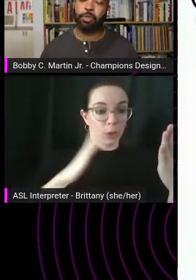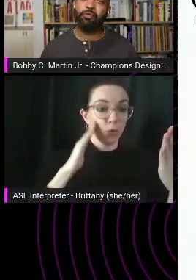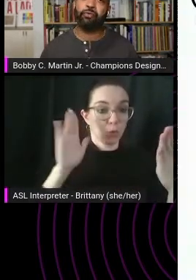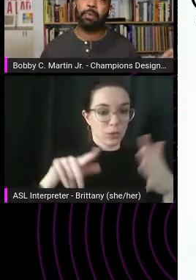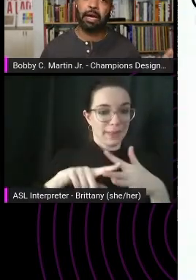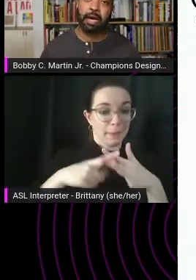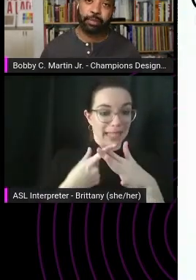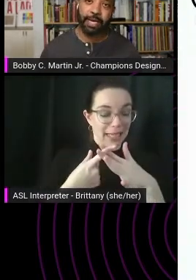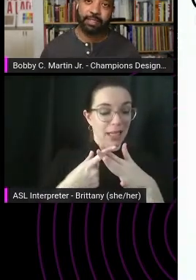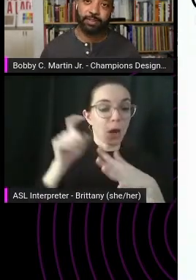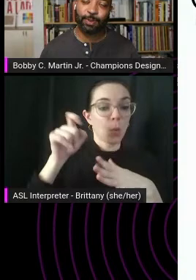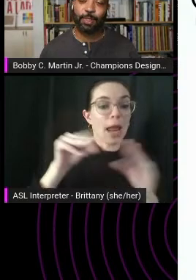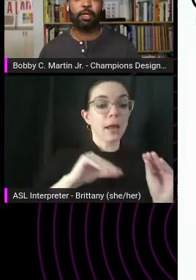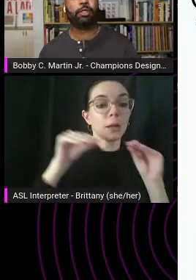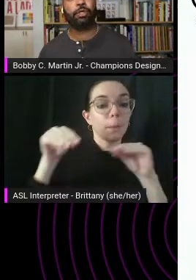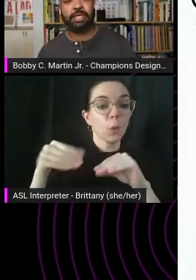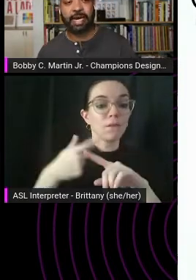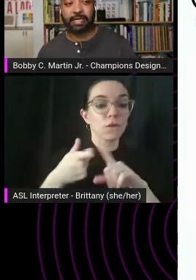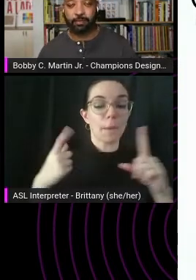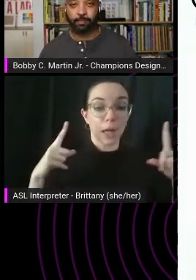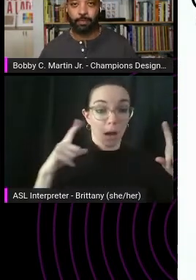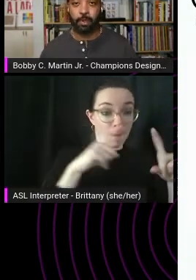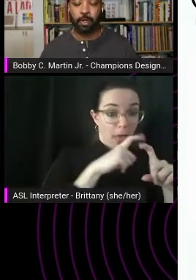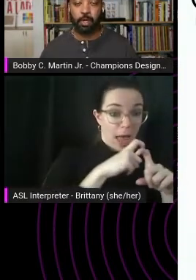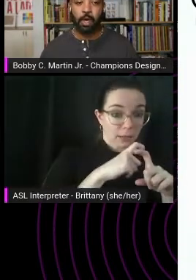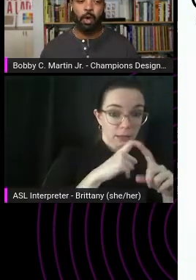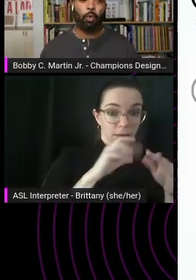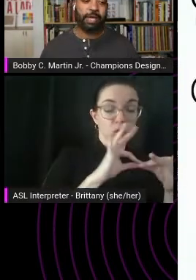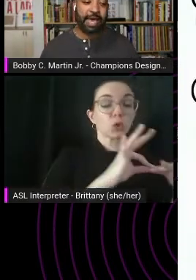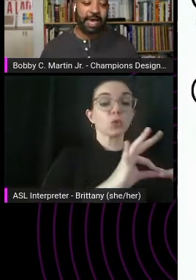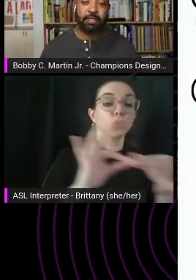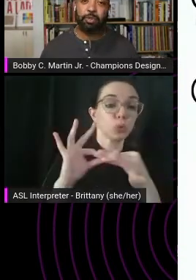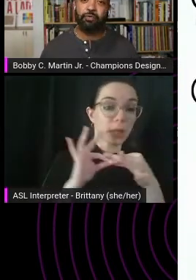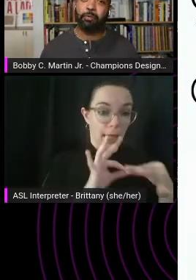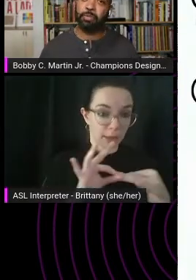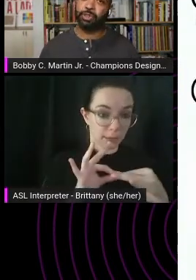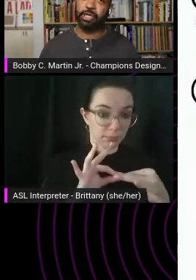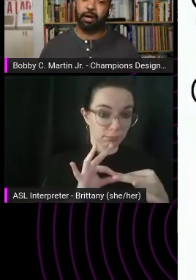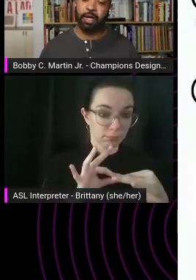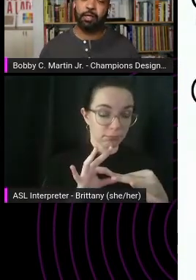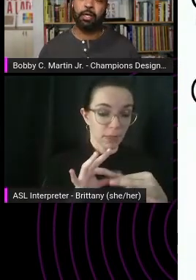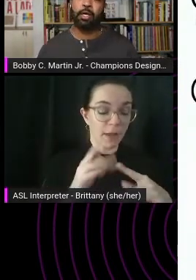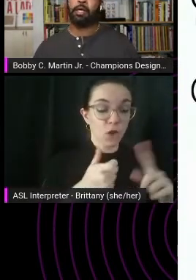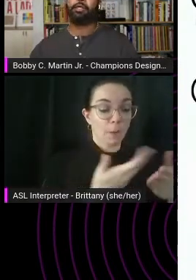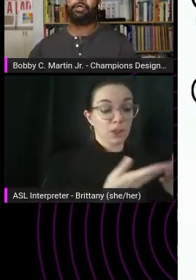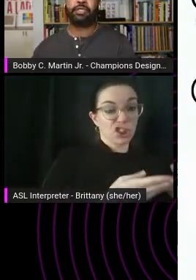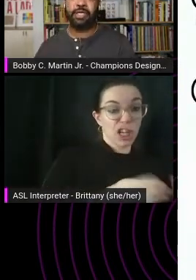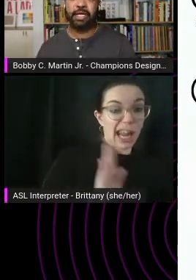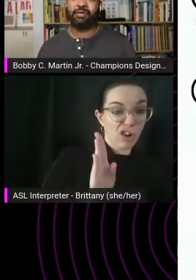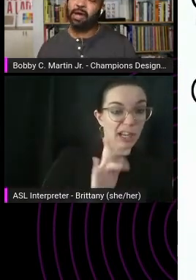to move from complex to united, we had to move from generic to distinctive.